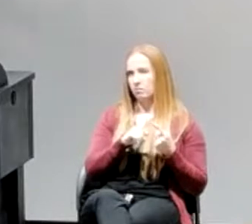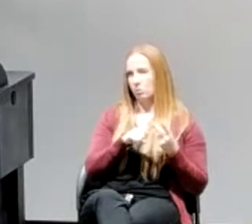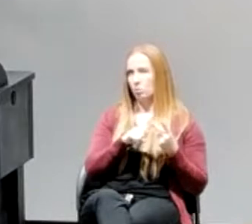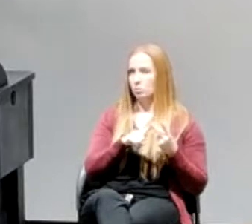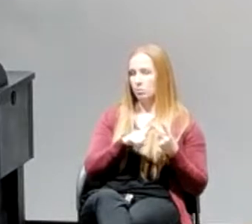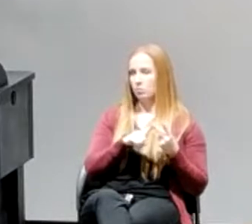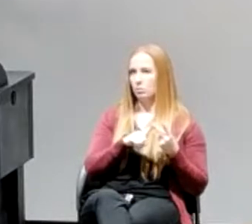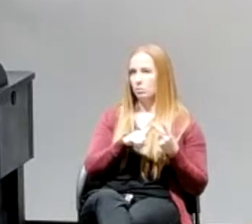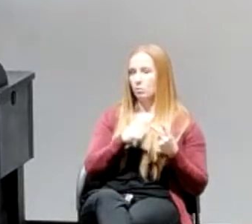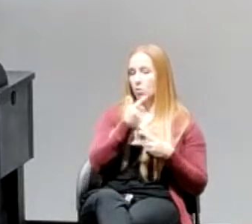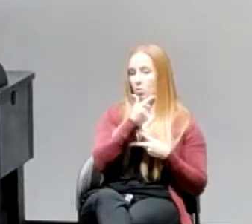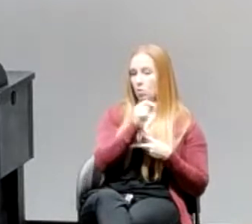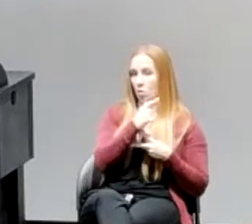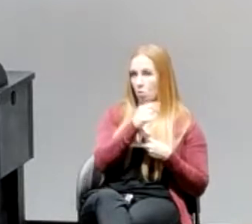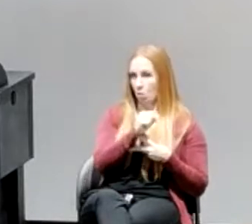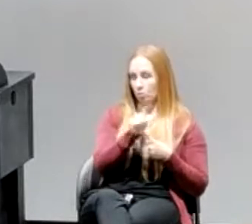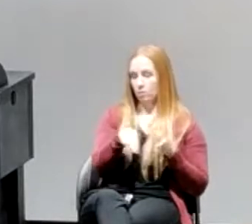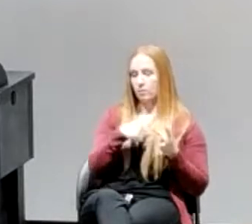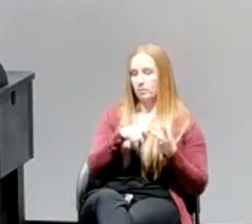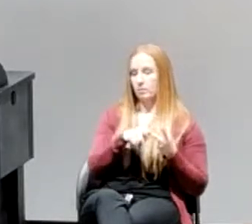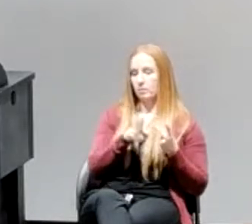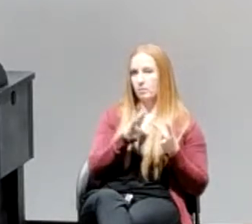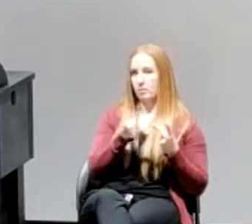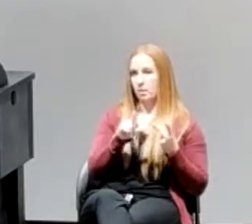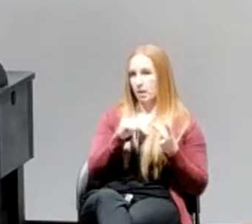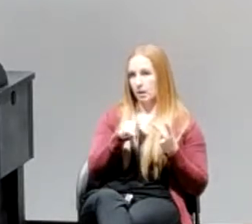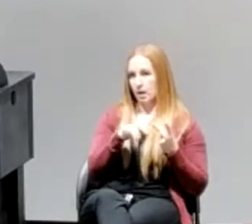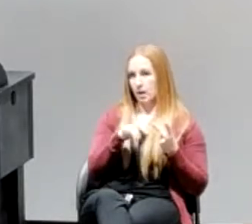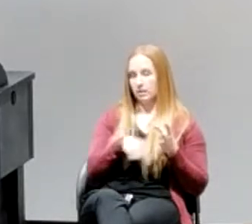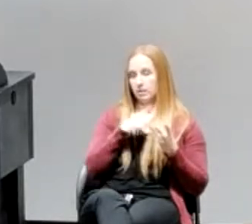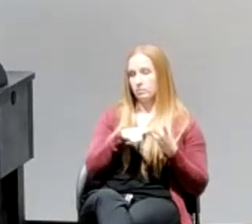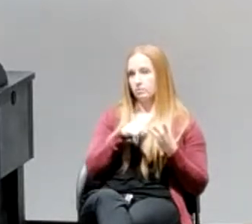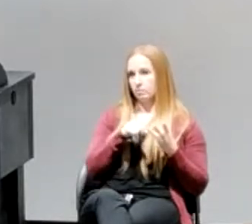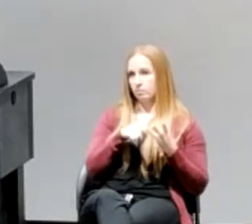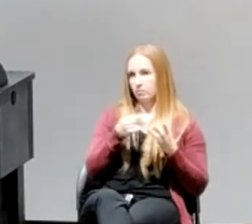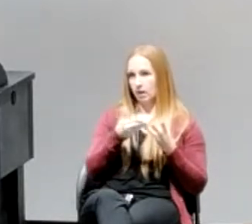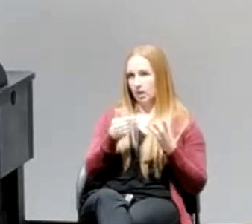But I know that you're asking a lot of the right questions. So that's one. Well, two.